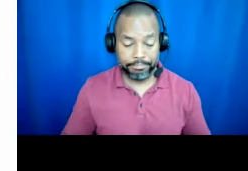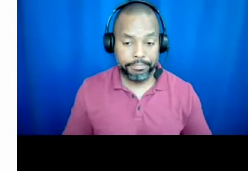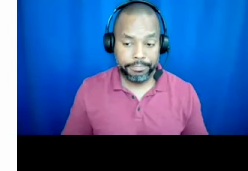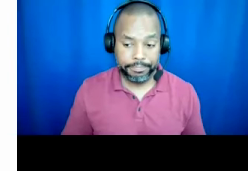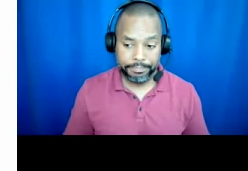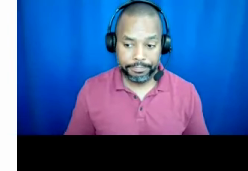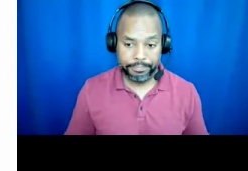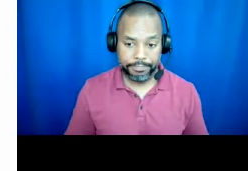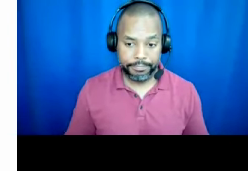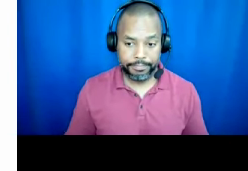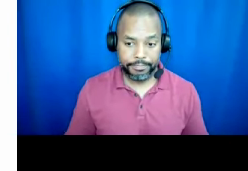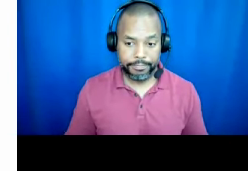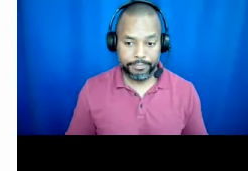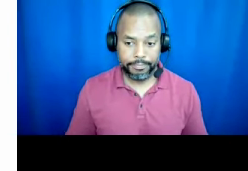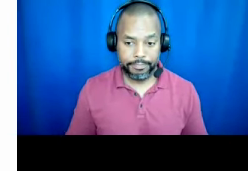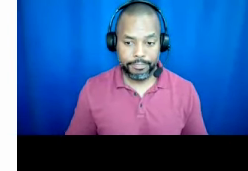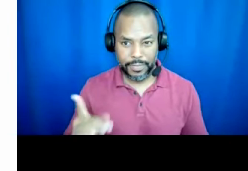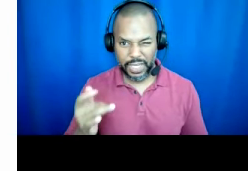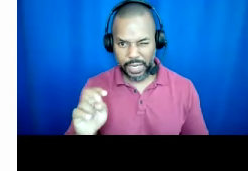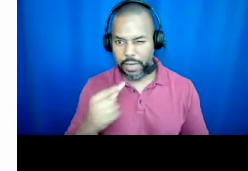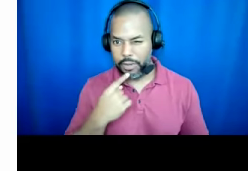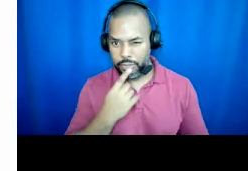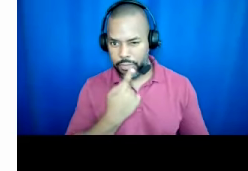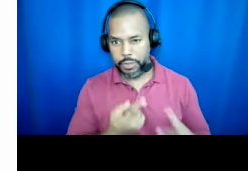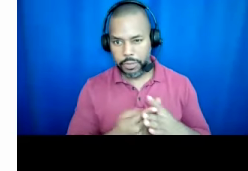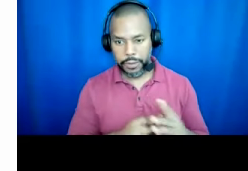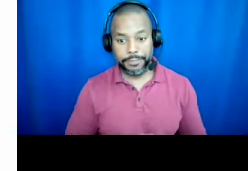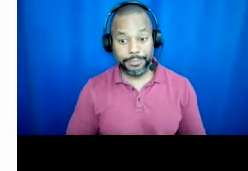Yes. And I see Dean Smith asks, please